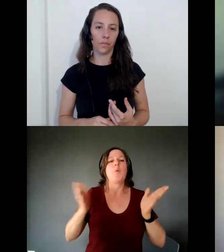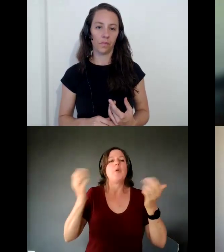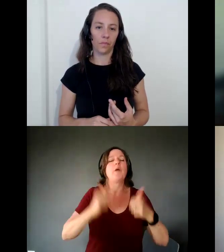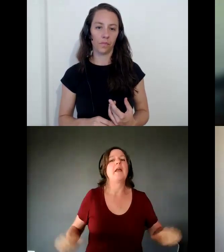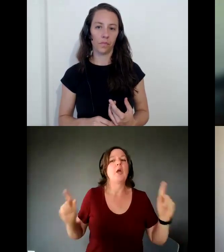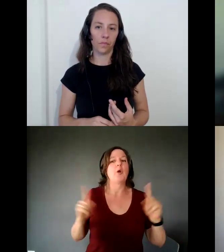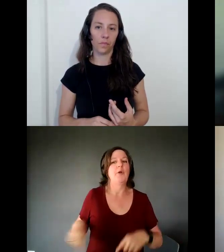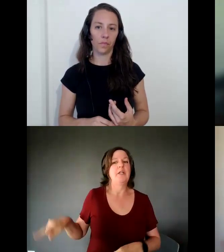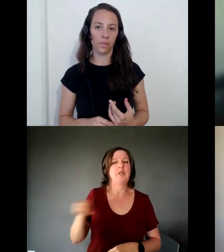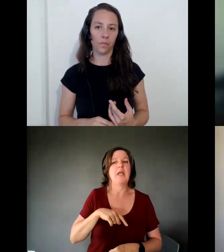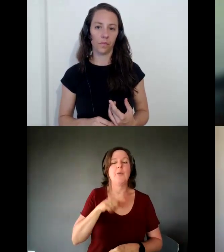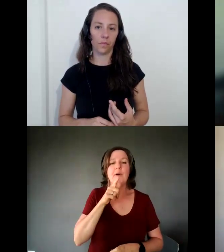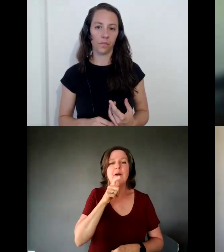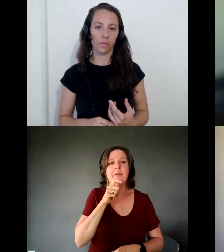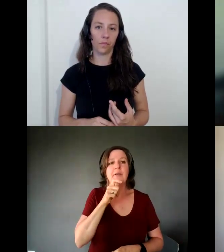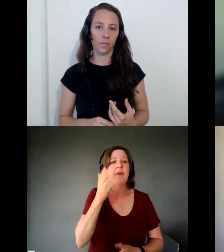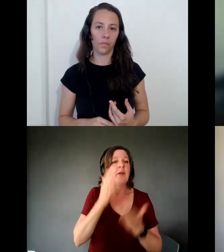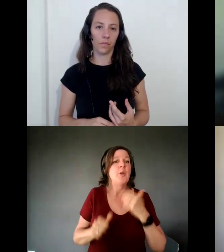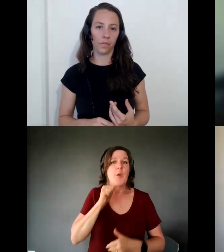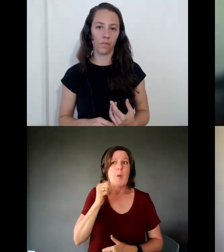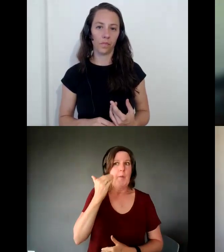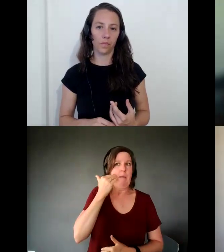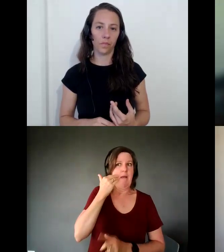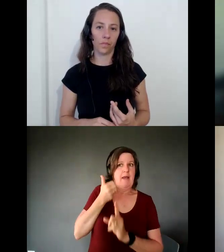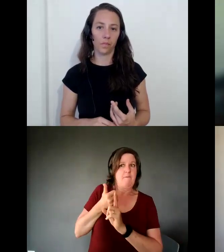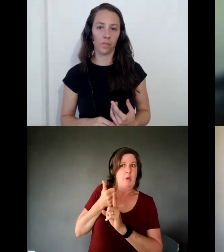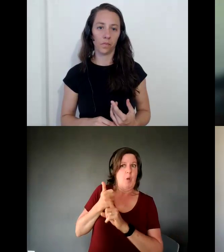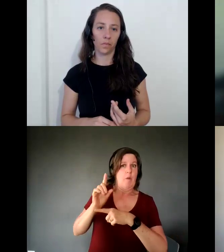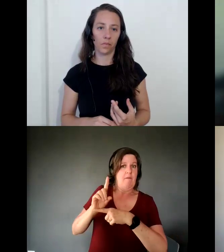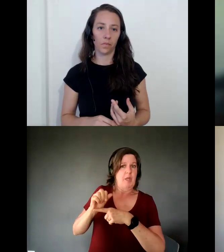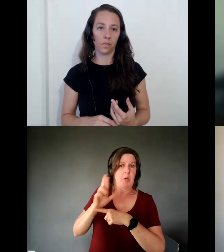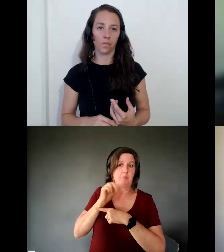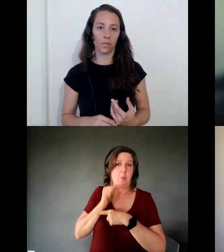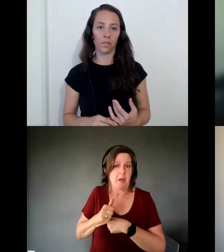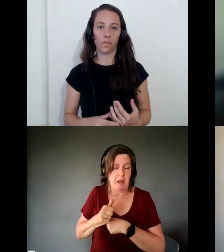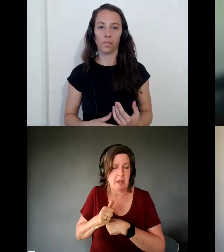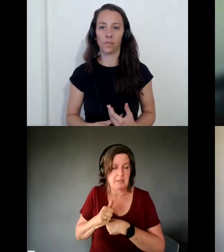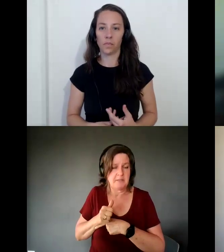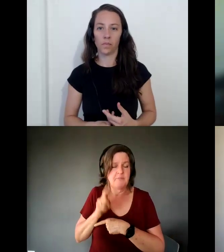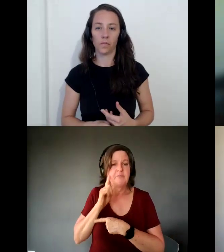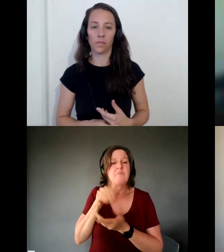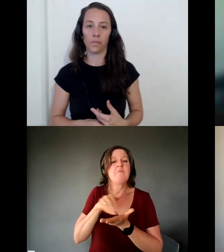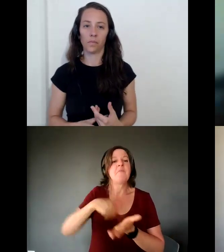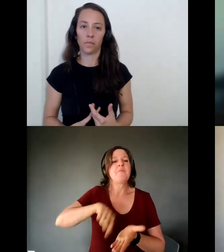who may not even know if they're Disabled or not. I think we often see that the definition of